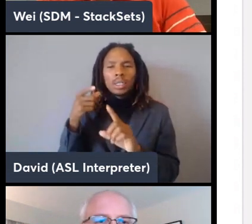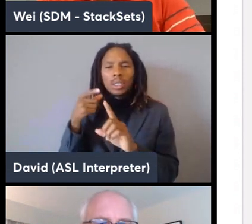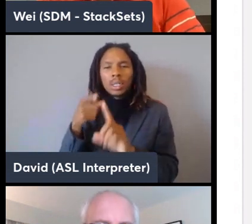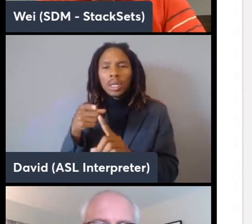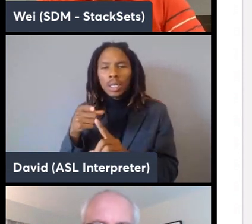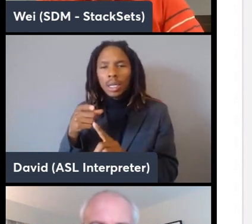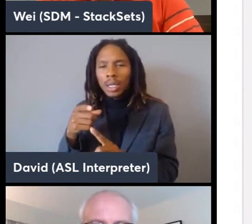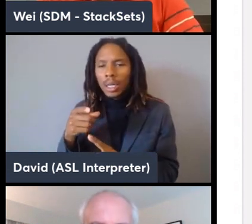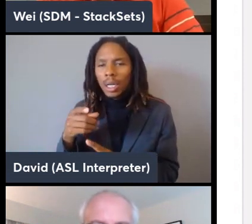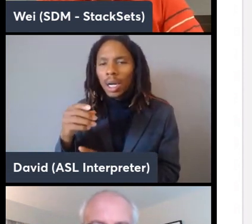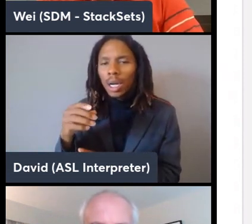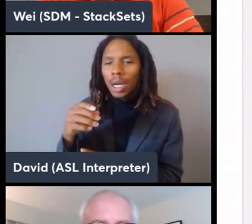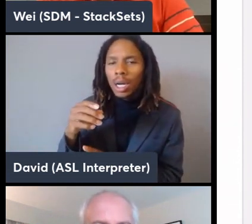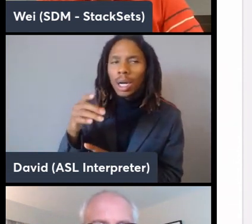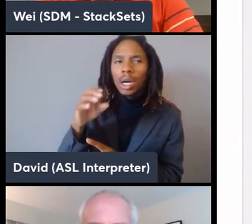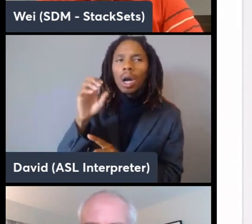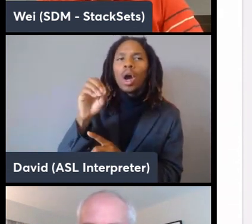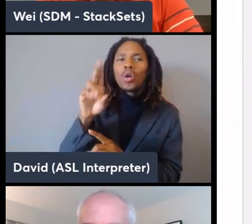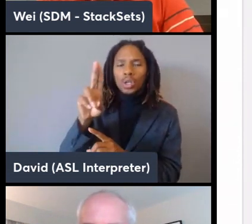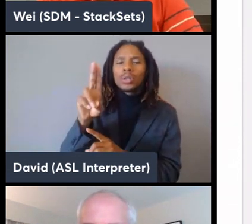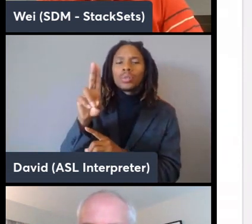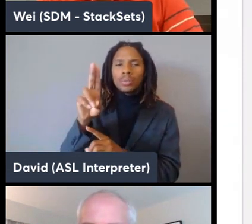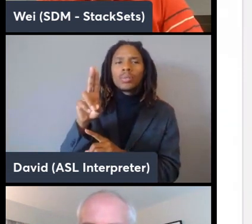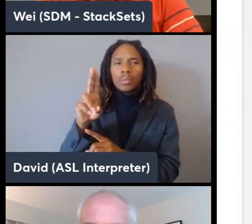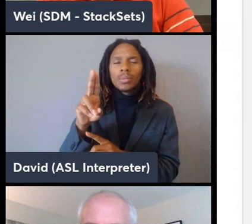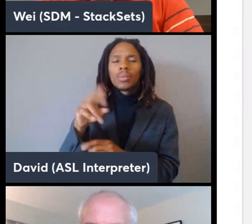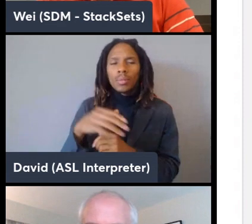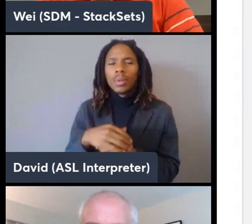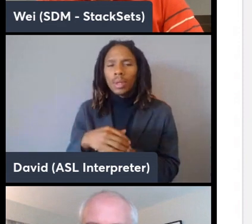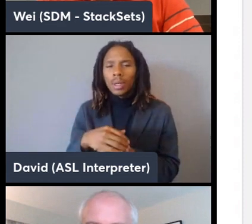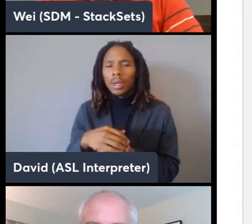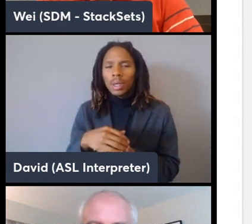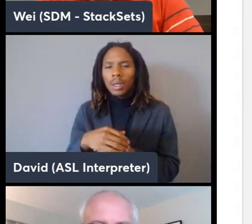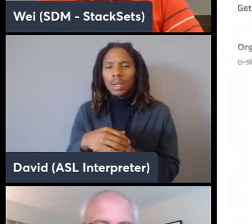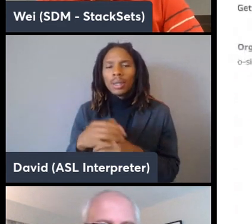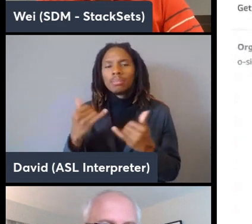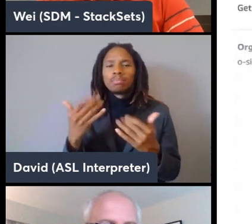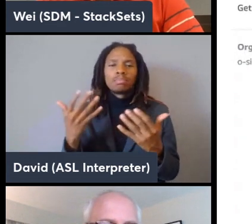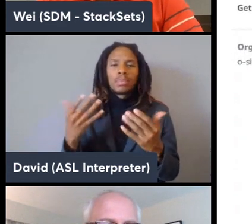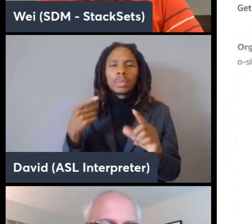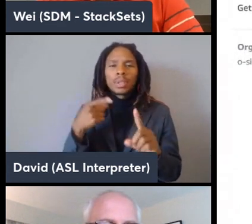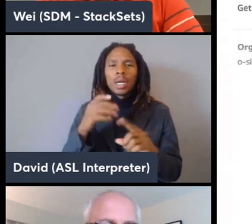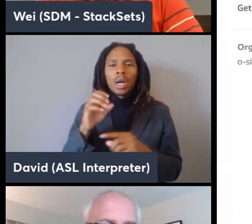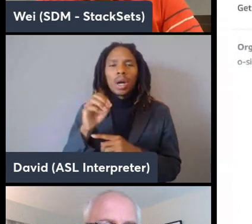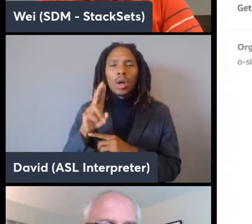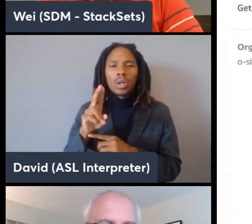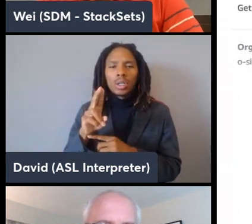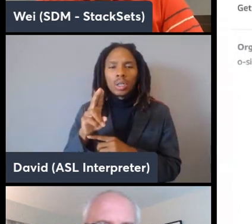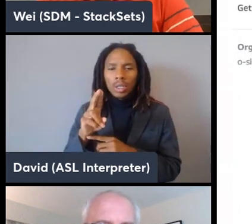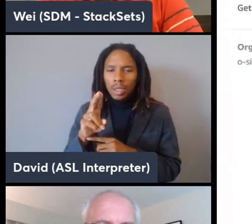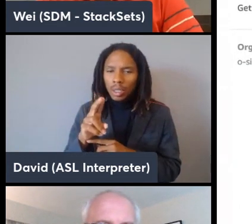So in our case, let's target the OU I just created. It's called My Team.